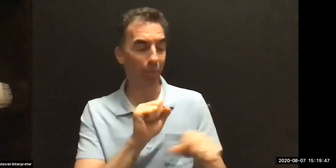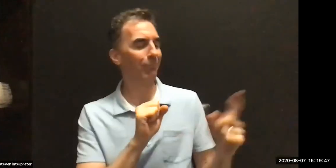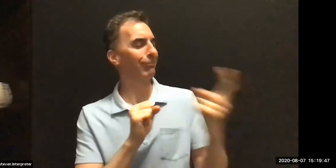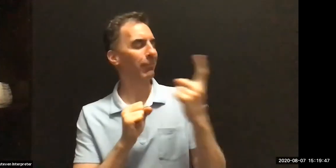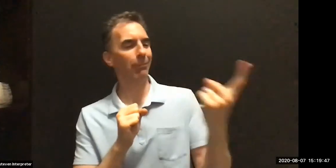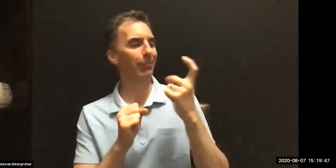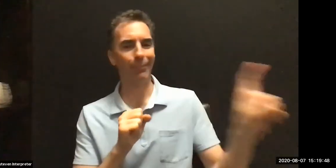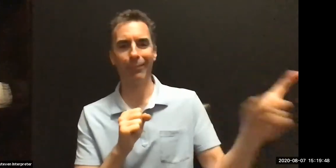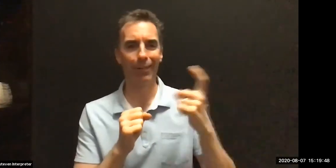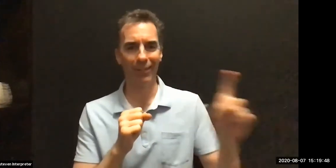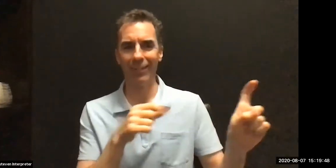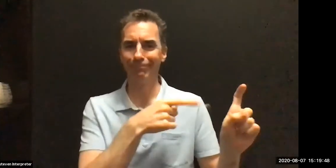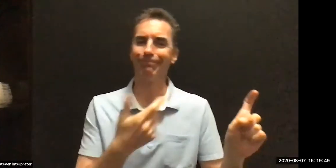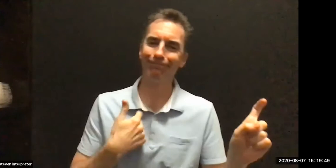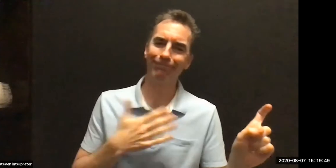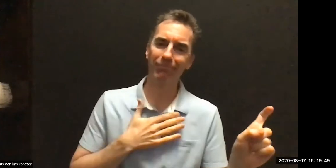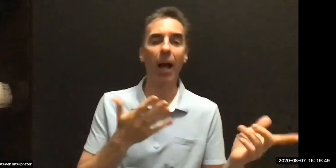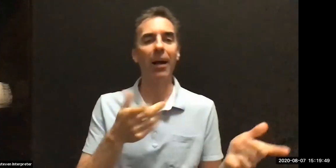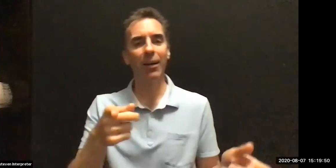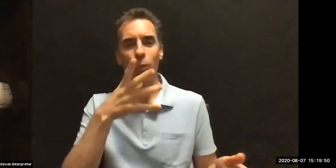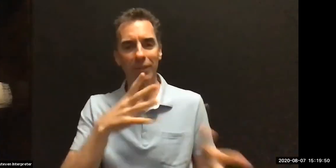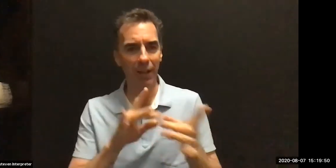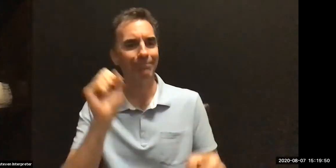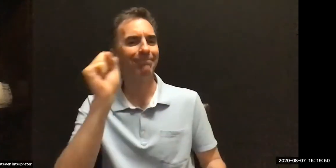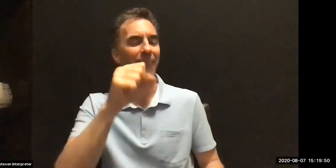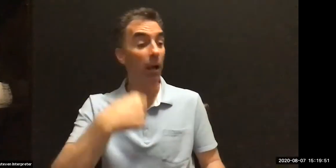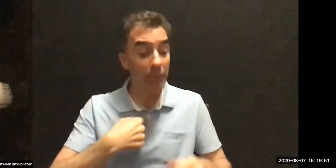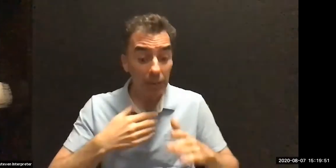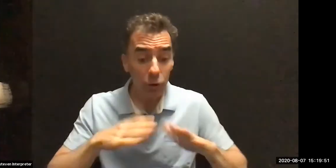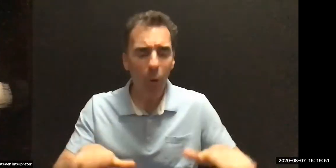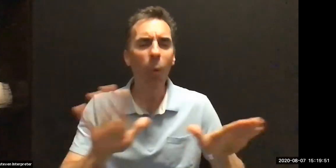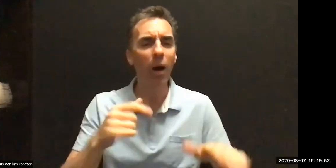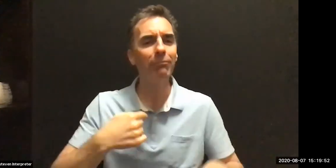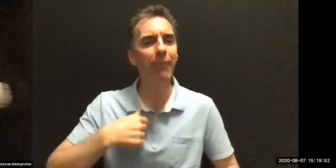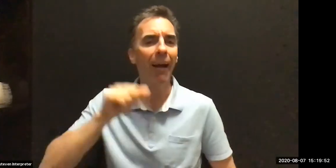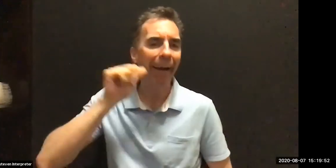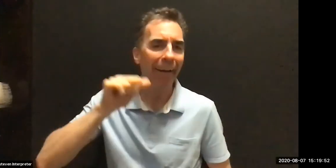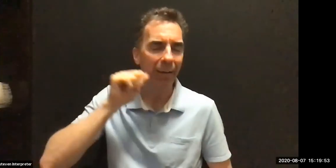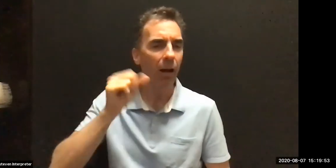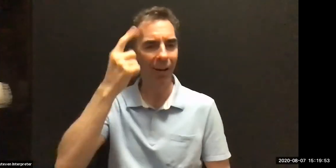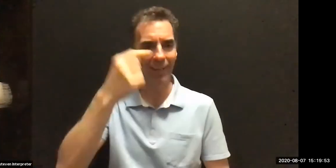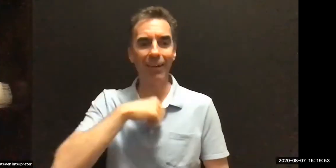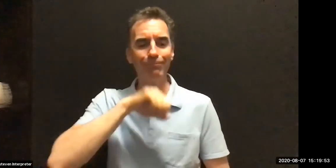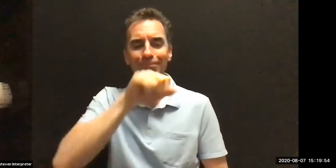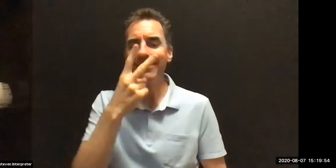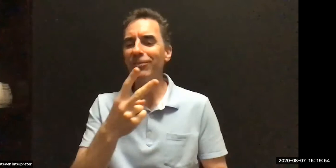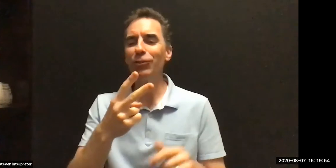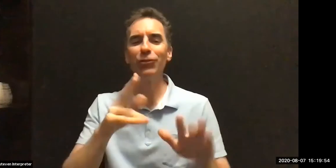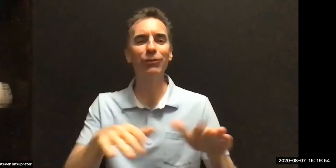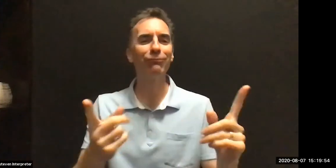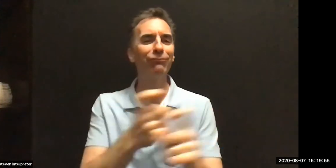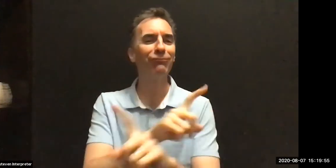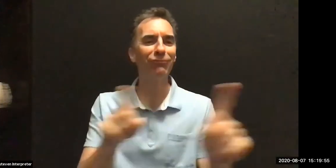Channelle Charest: We yeah i i don't have kids, I'm an auntie and it's the best, but my entire team. In fact, one of my